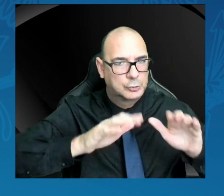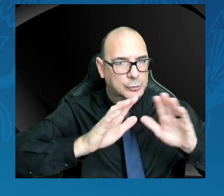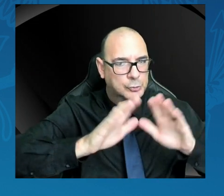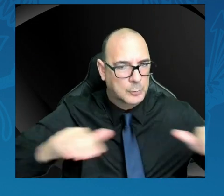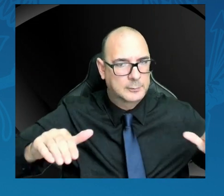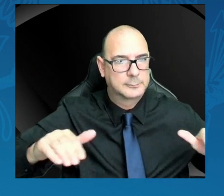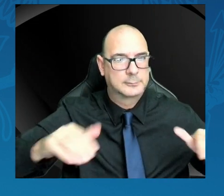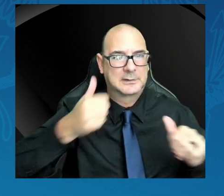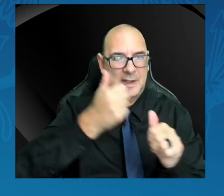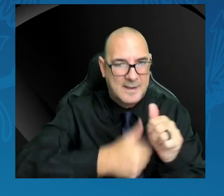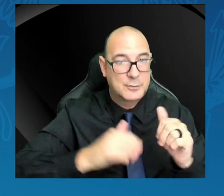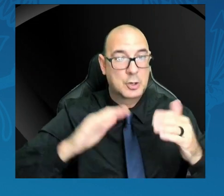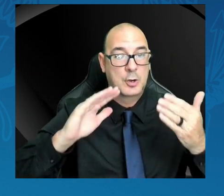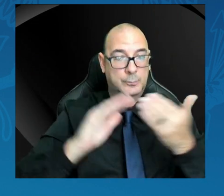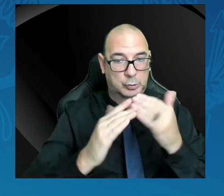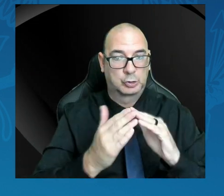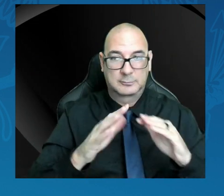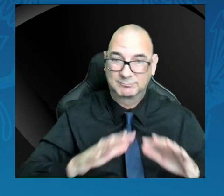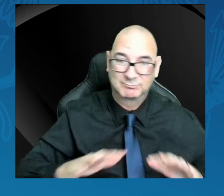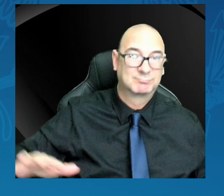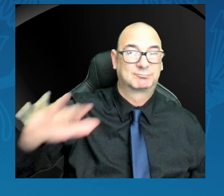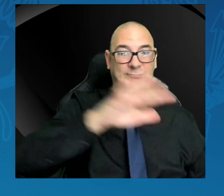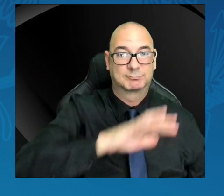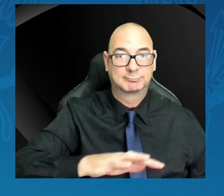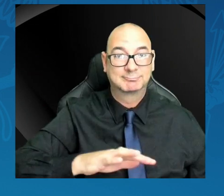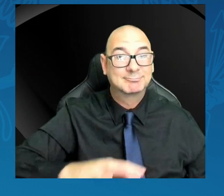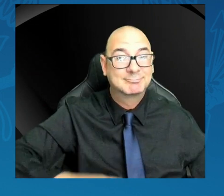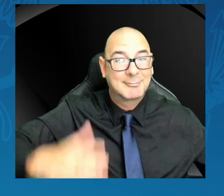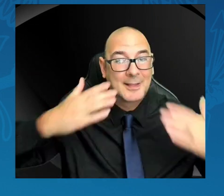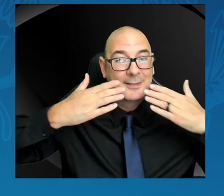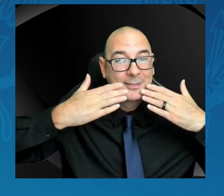So thank you all again for what you have done and what you will continue to do.